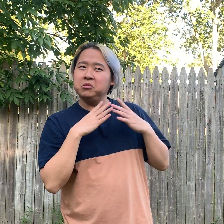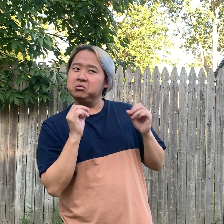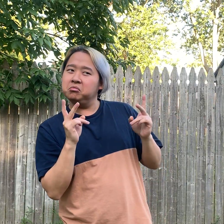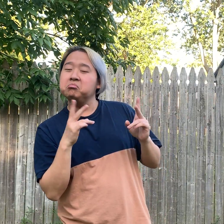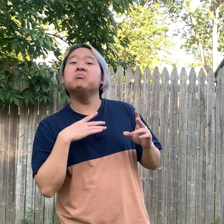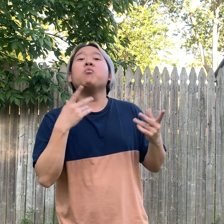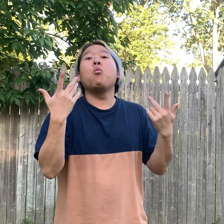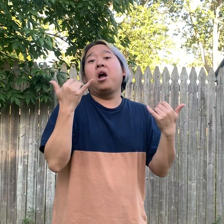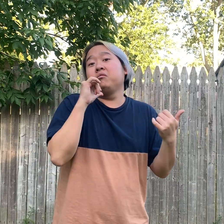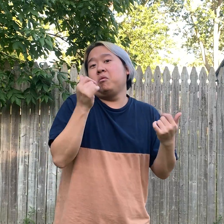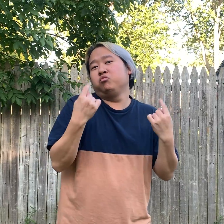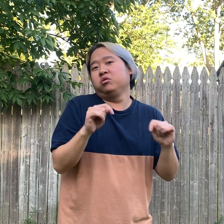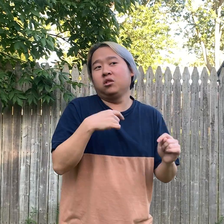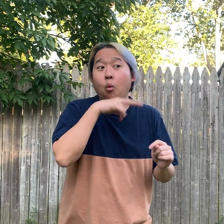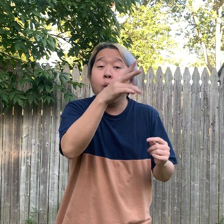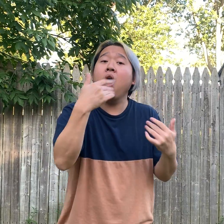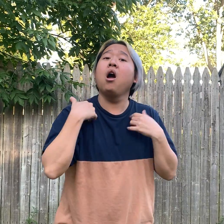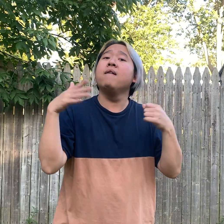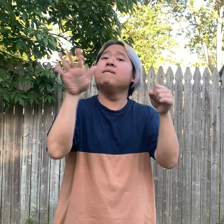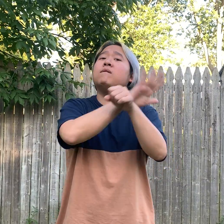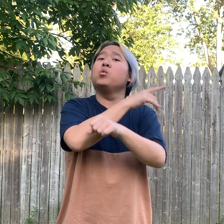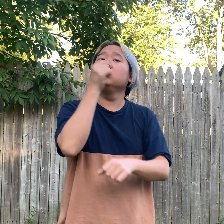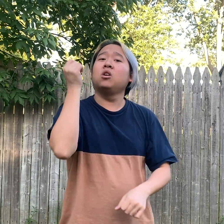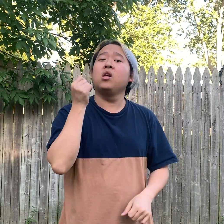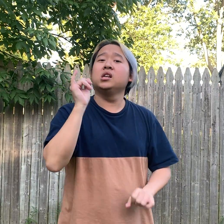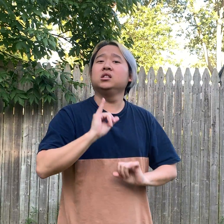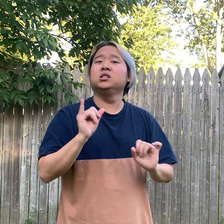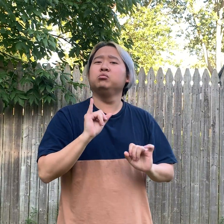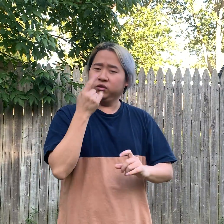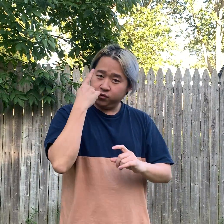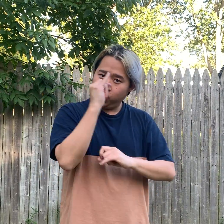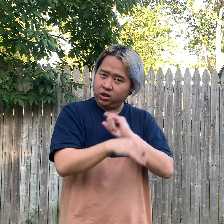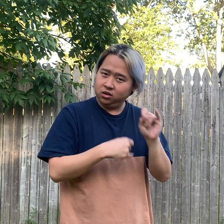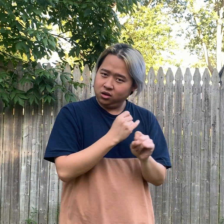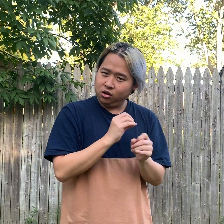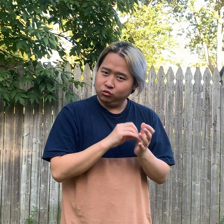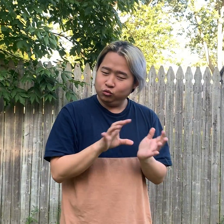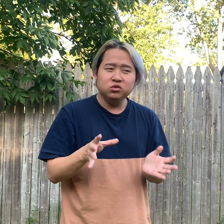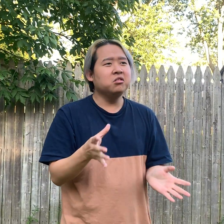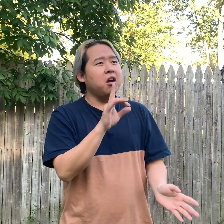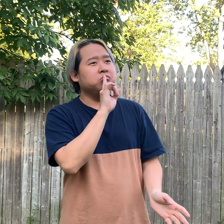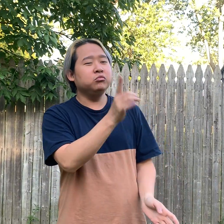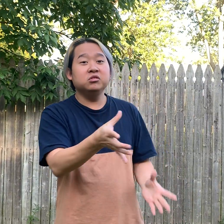I applied to RIT, which also offered a full scholarship to international students,